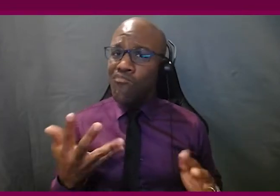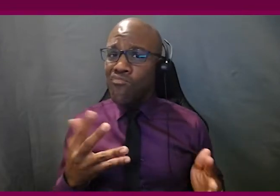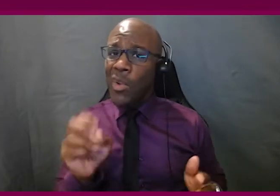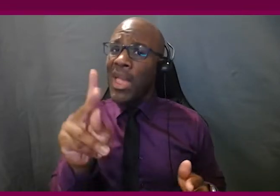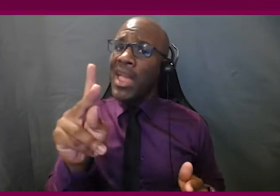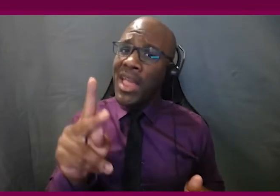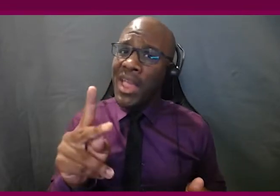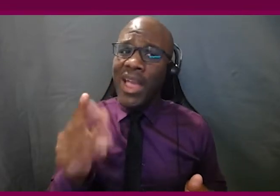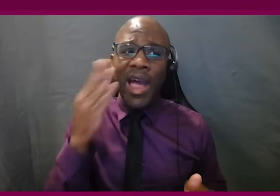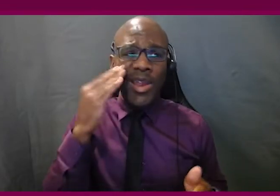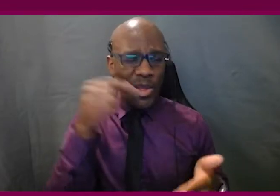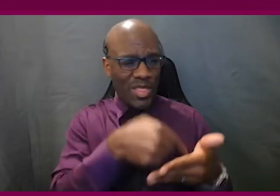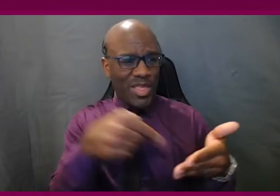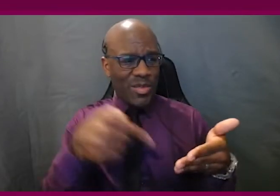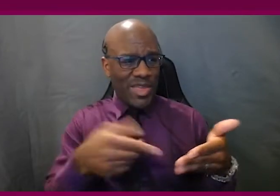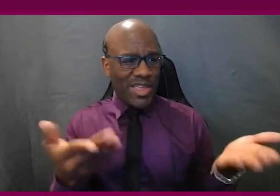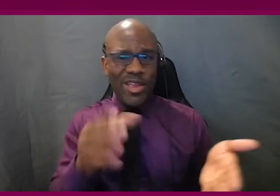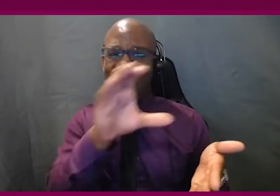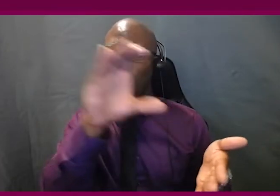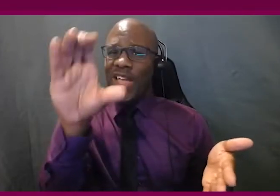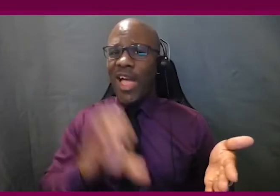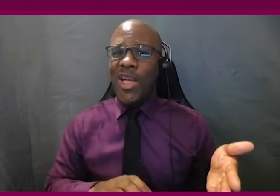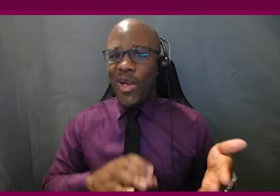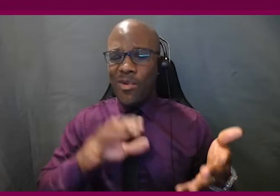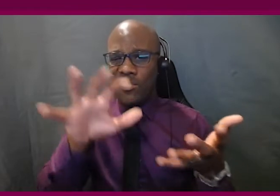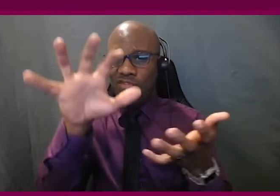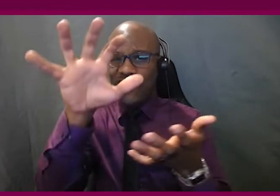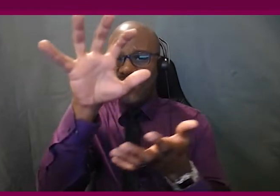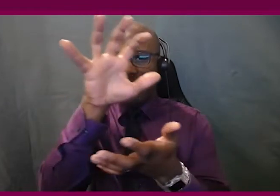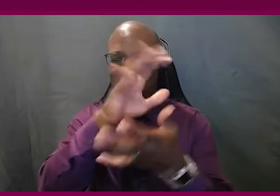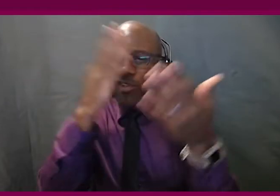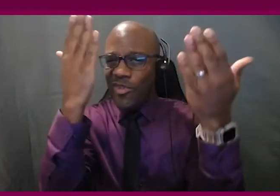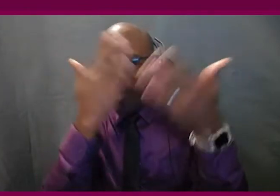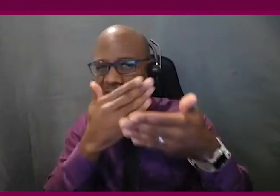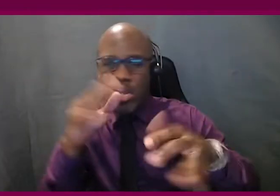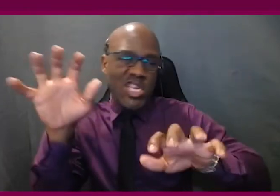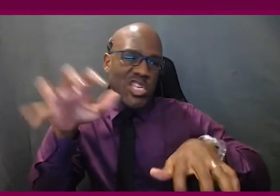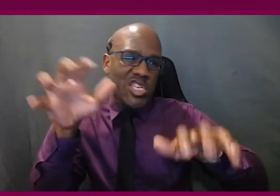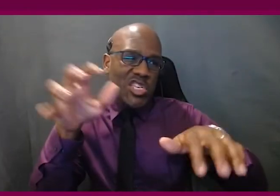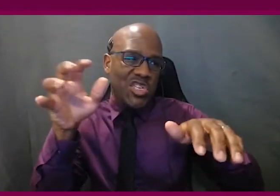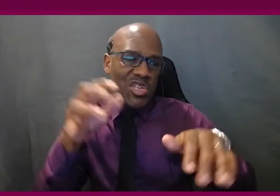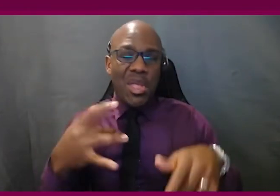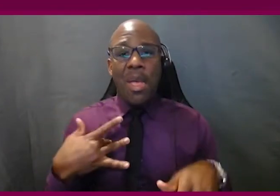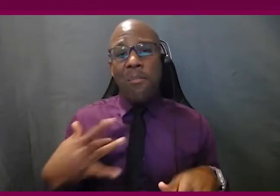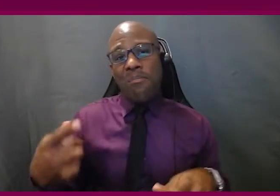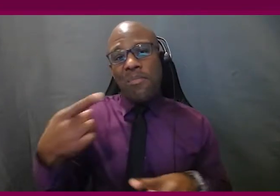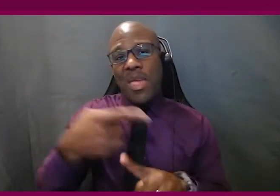It's been kind of a dreary week here in Chicago, lots of clouds and rain, but that's pretty